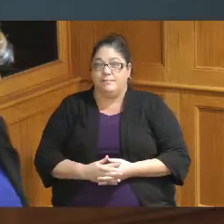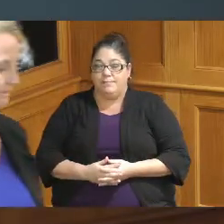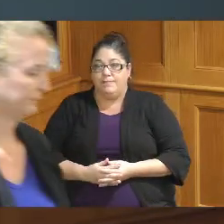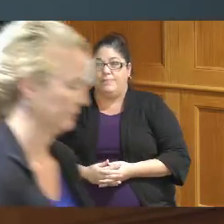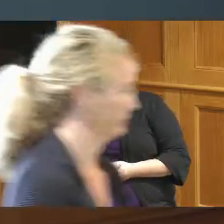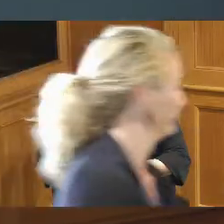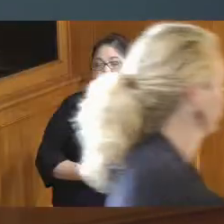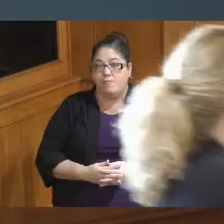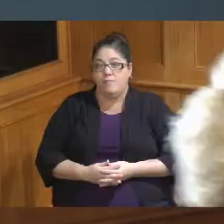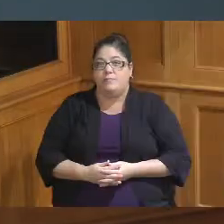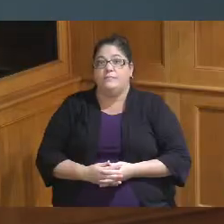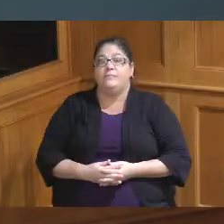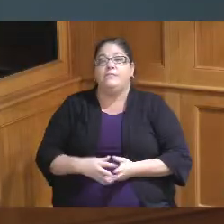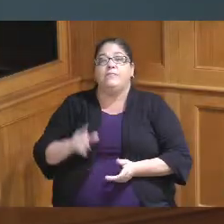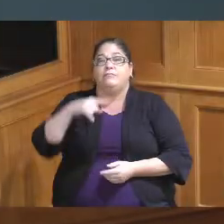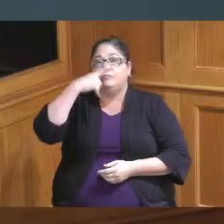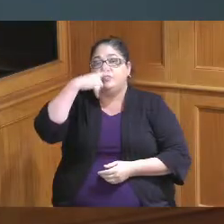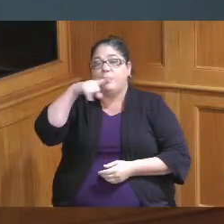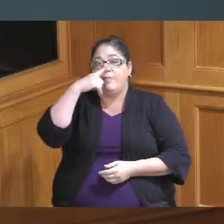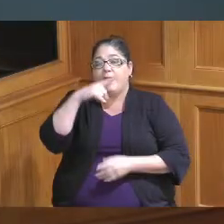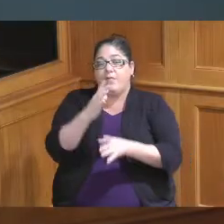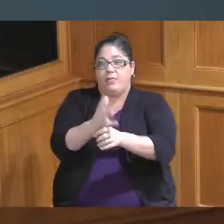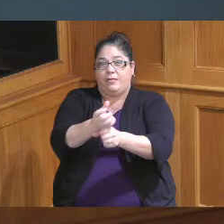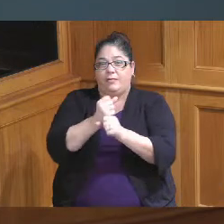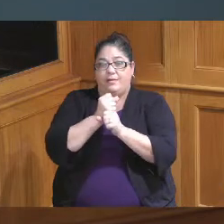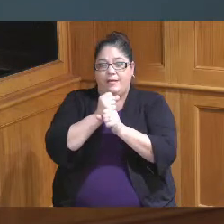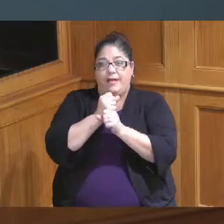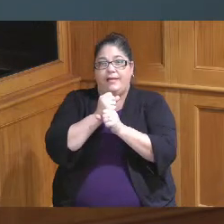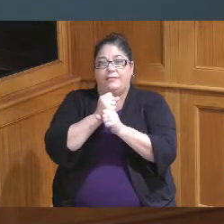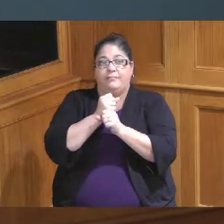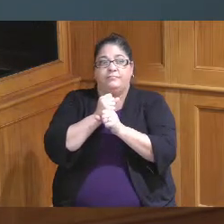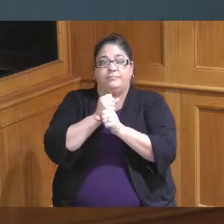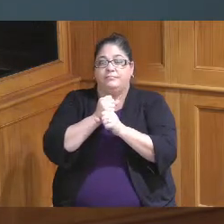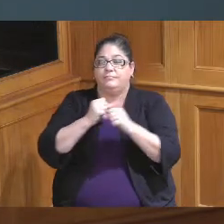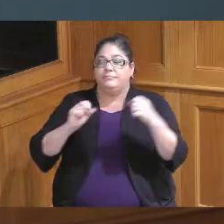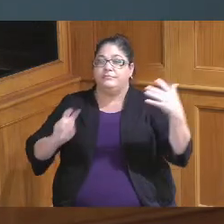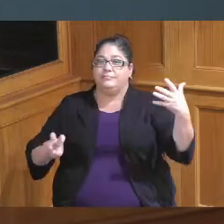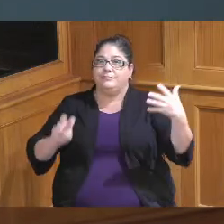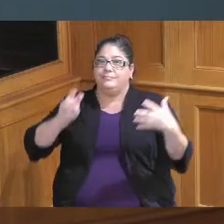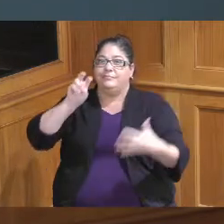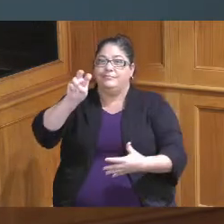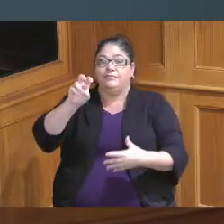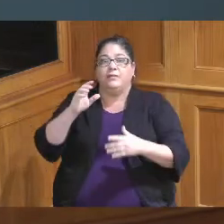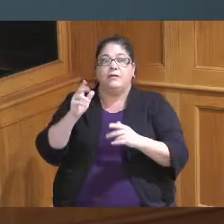if you all don't mind I was going to advance the proclamation honoring the communications